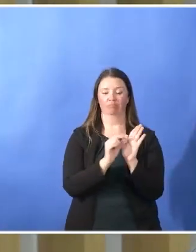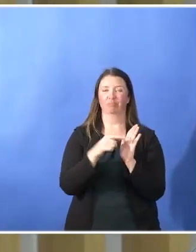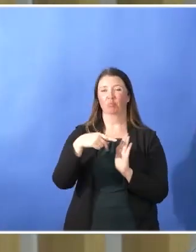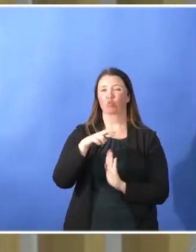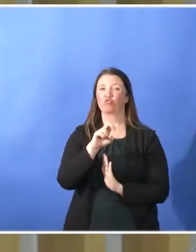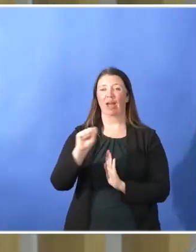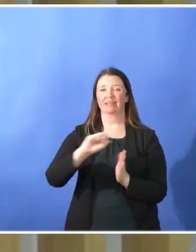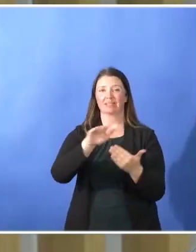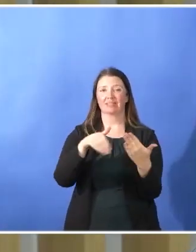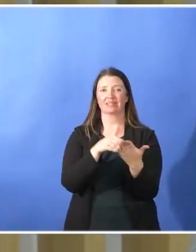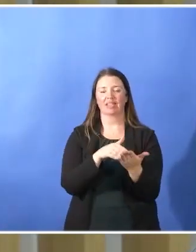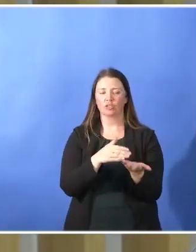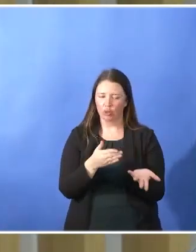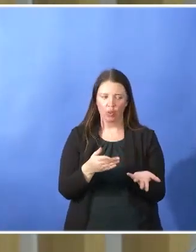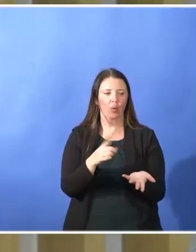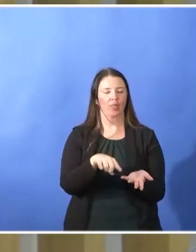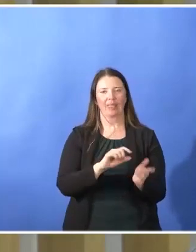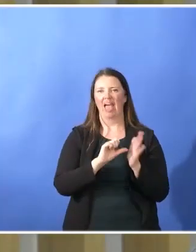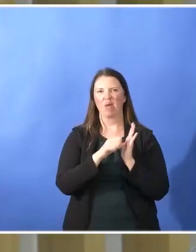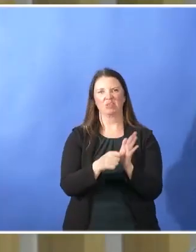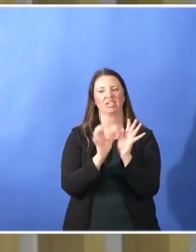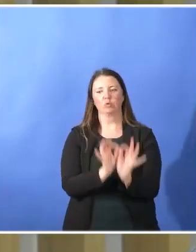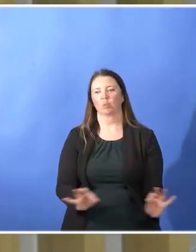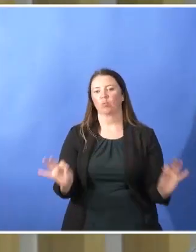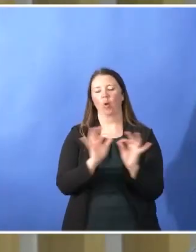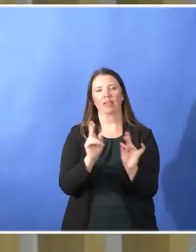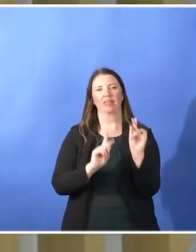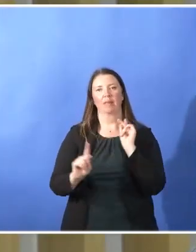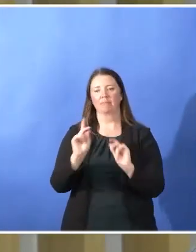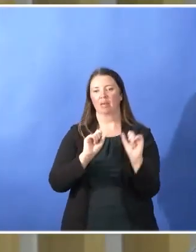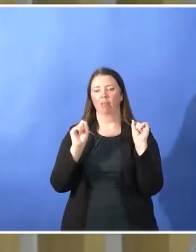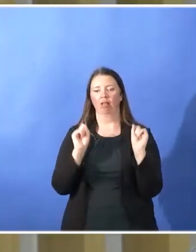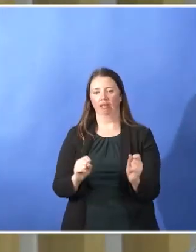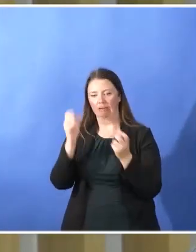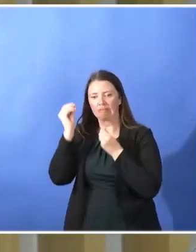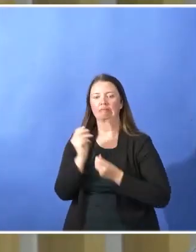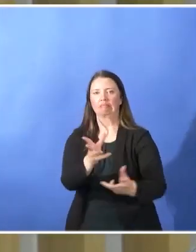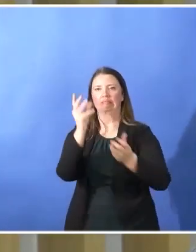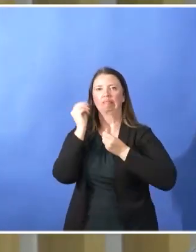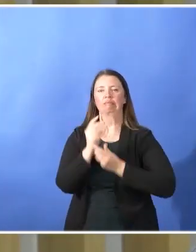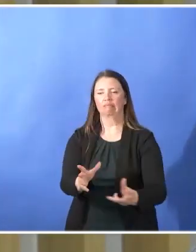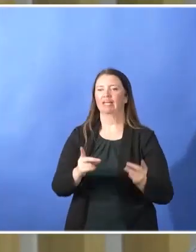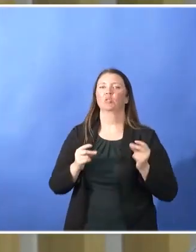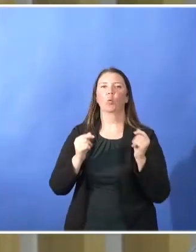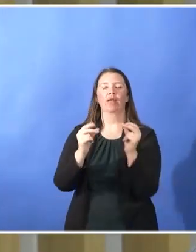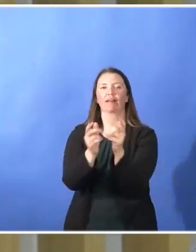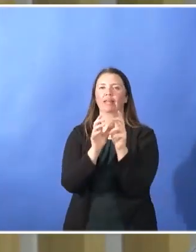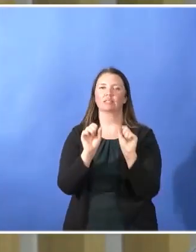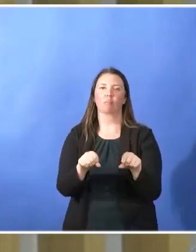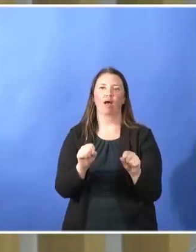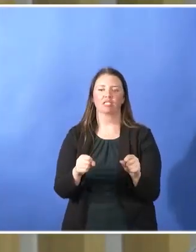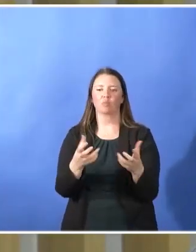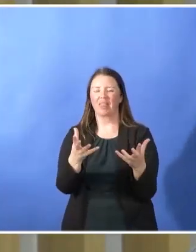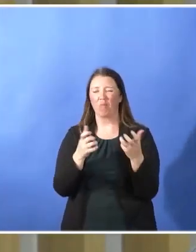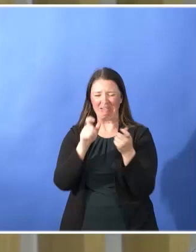INFORMATION THAT IS AS GRANULAR AS POSSIBLE COULD GO OUT TO PEOPLE WHO WERE POTENTIALLY OBLIGATED, AS WELL AS TO PEOPLE